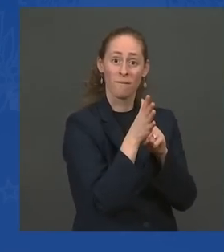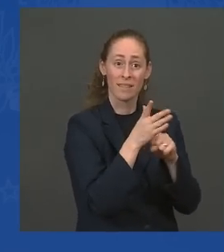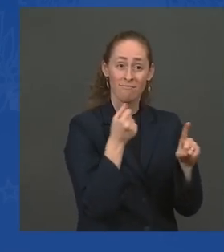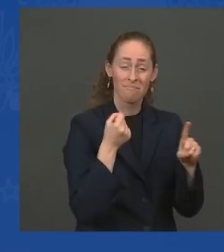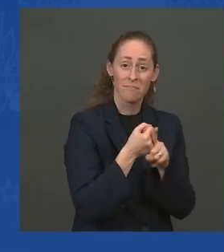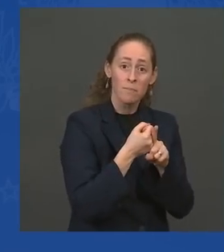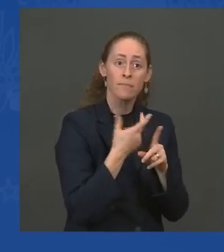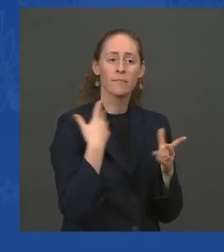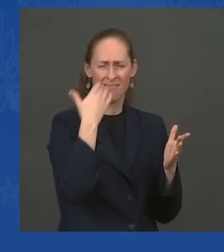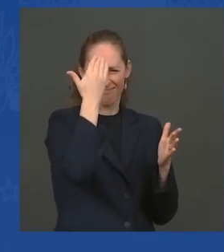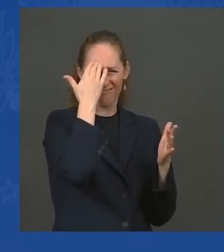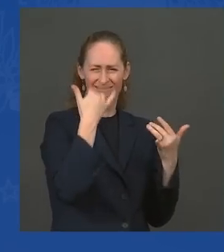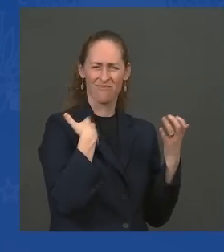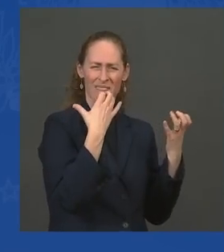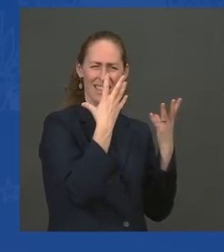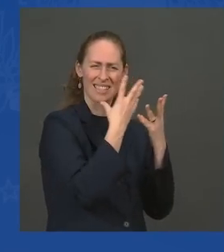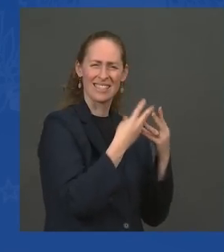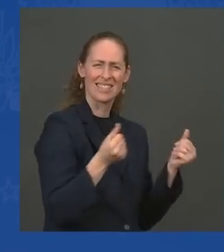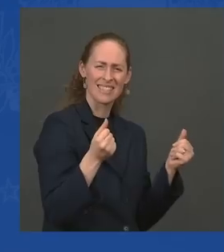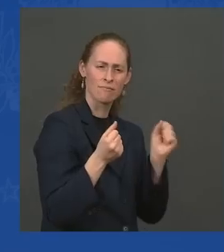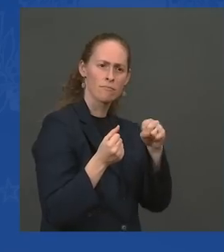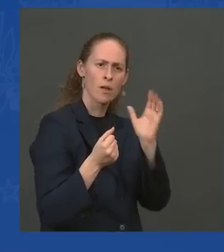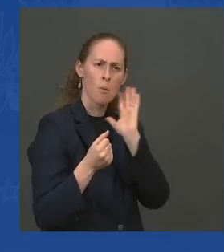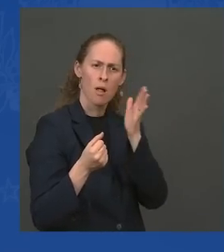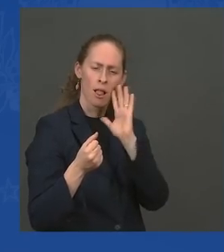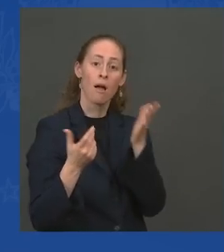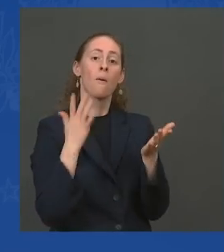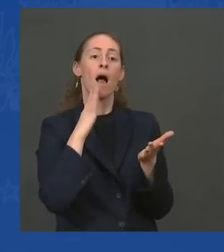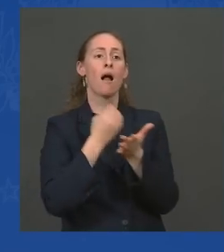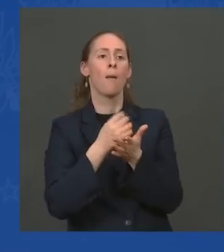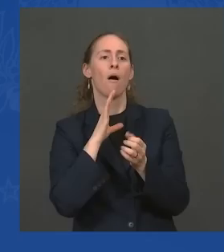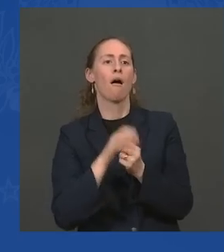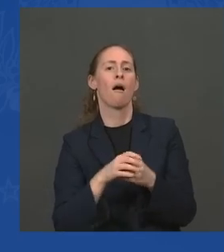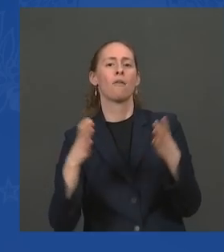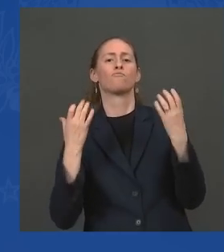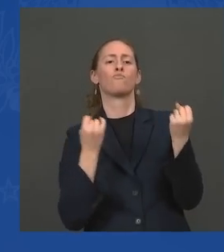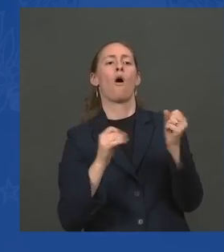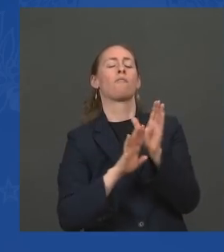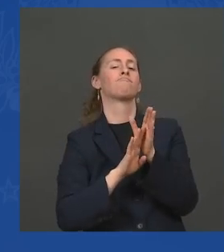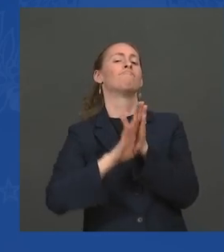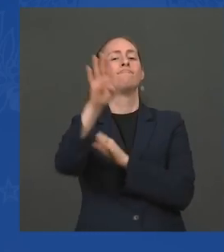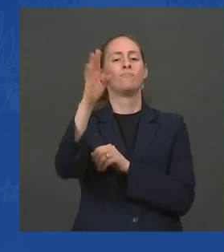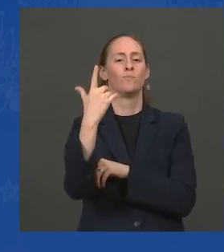we will build the economy of the 21st century. It matters.